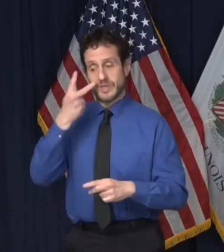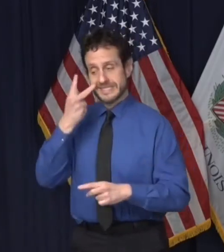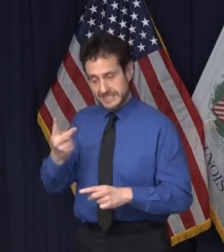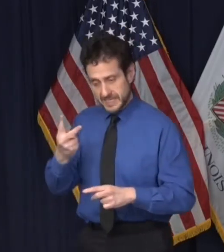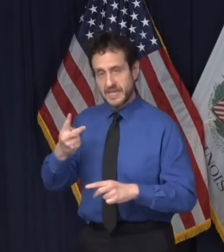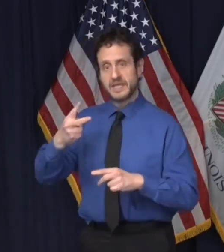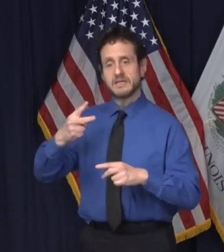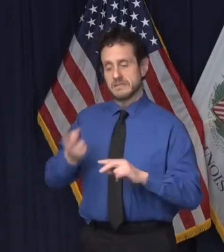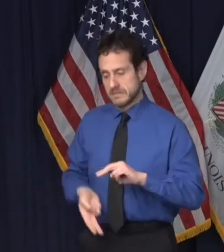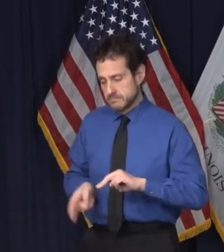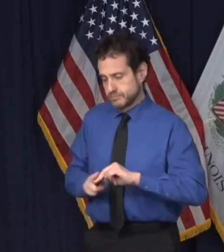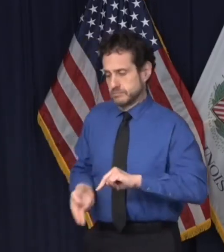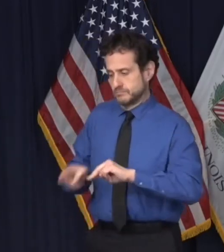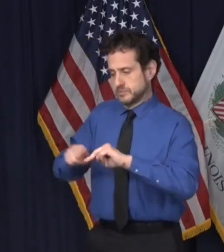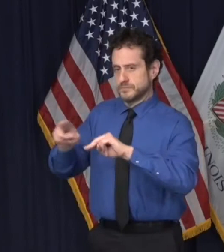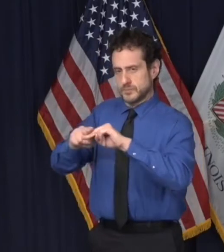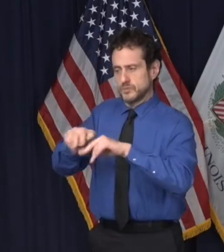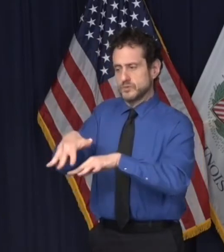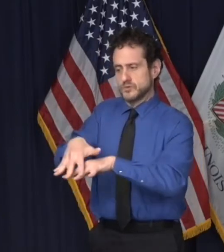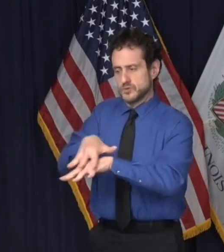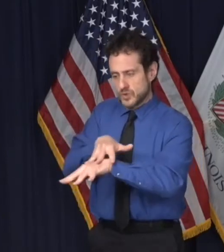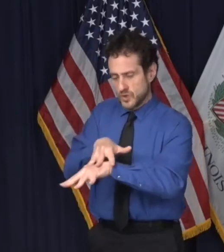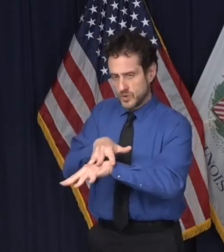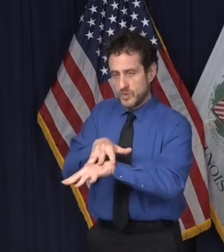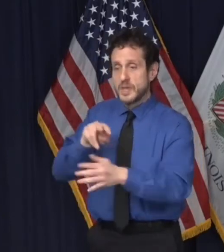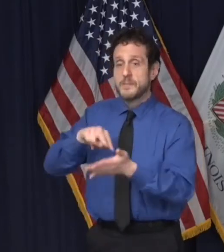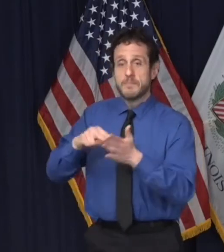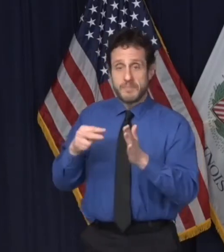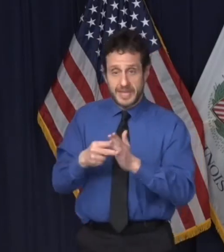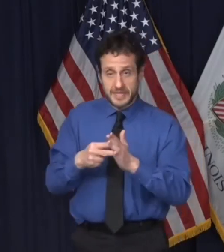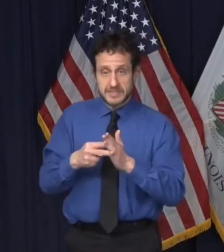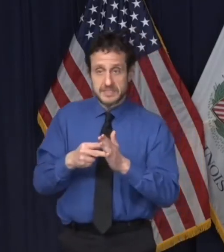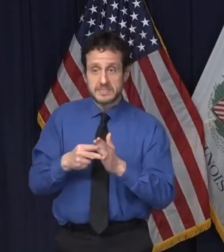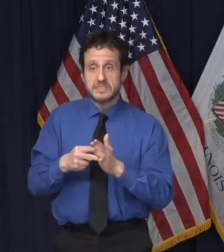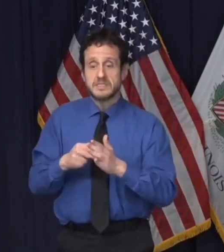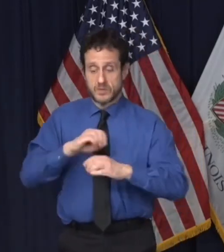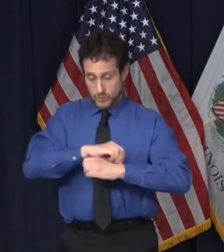METRIC IS A CLEAR DEMONSTRATION THAT THERE IS A DECELERATION OF